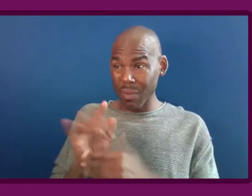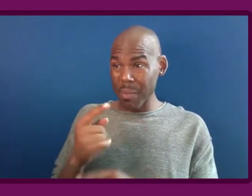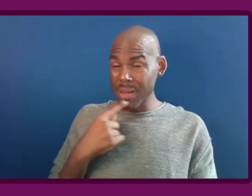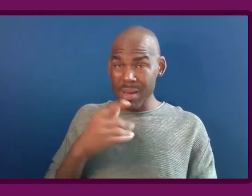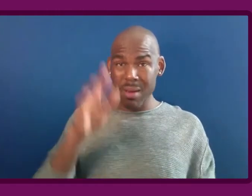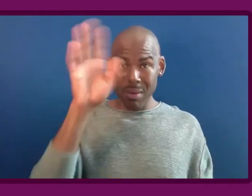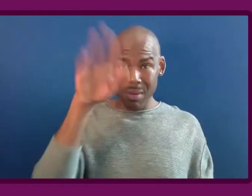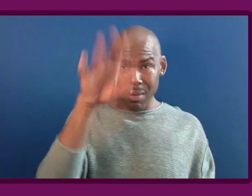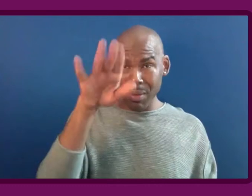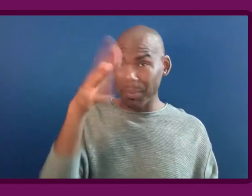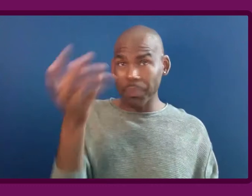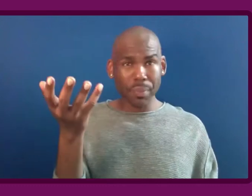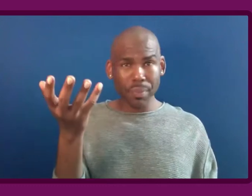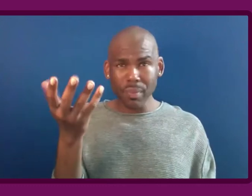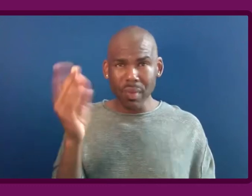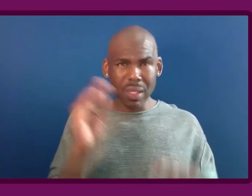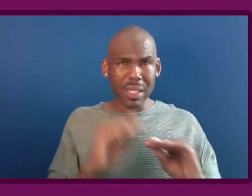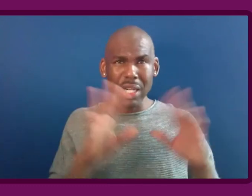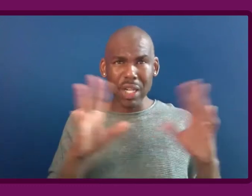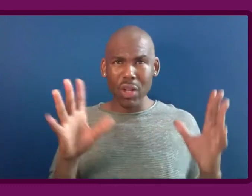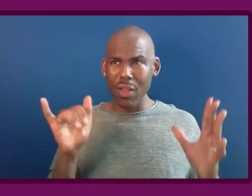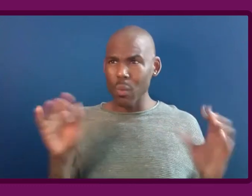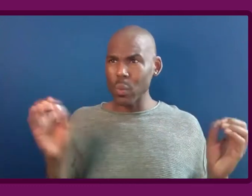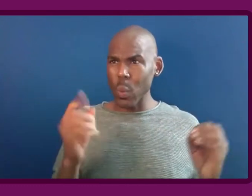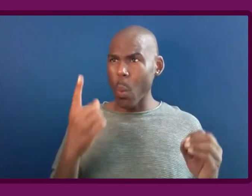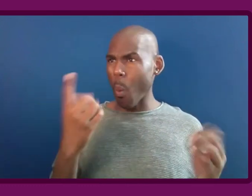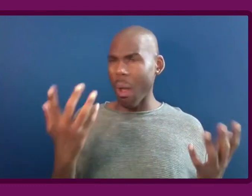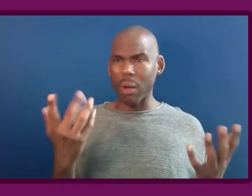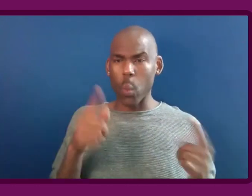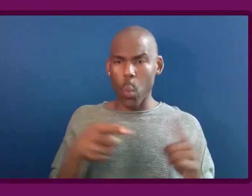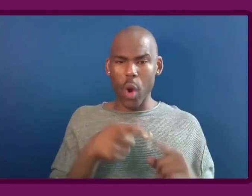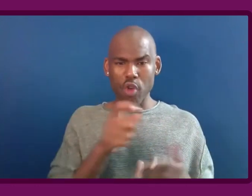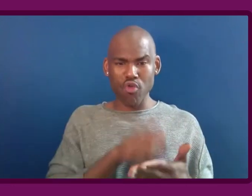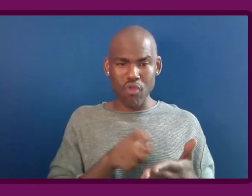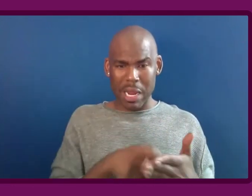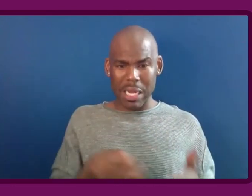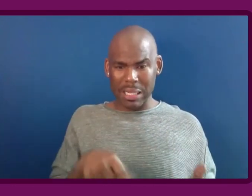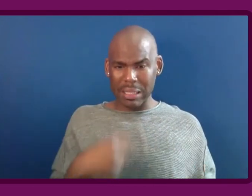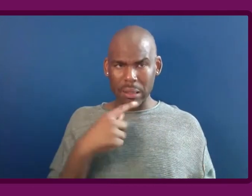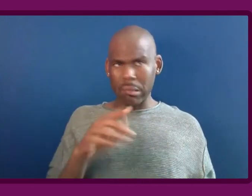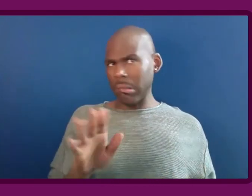"So clearly there was no one, when they were writing this, who was like, 'Excuse me.